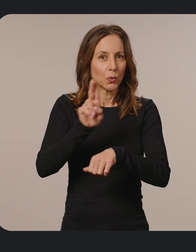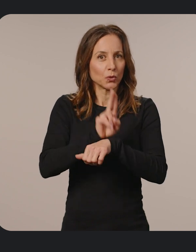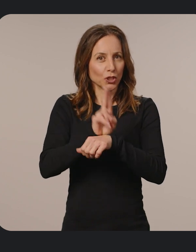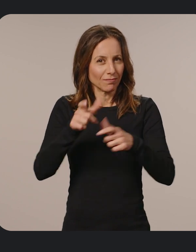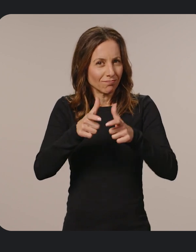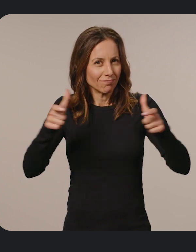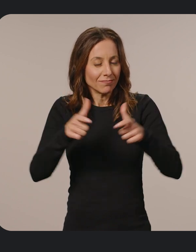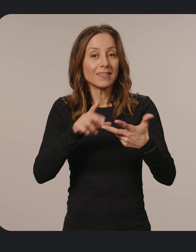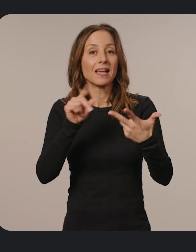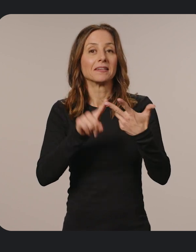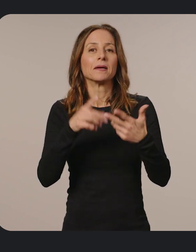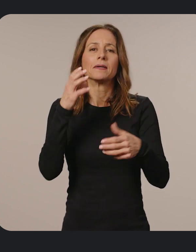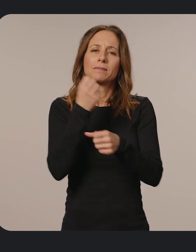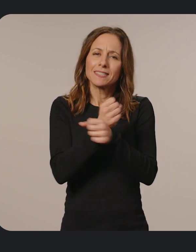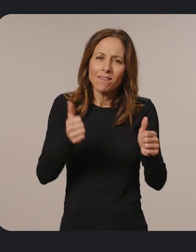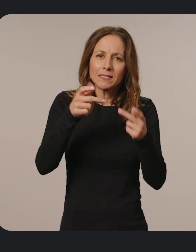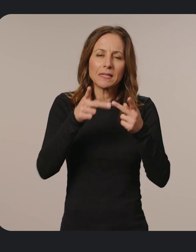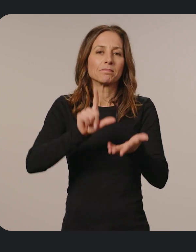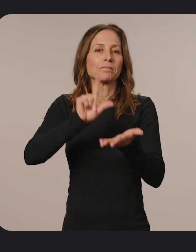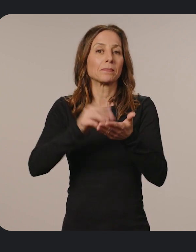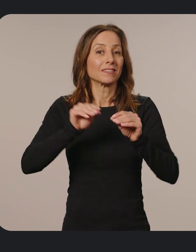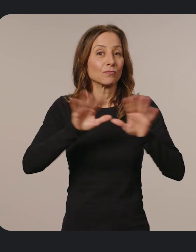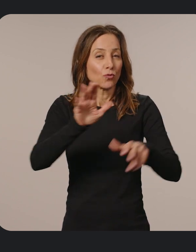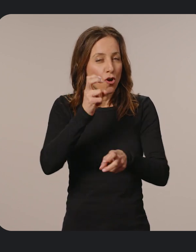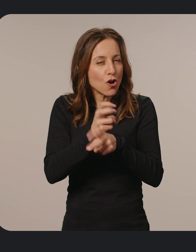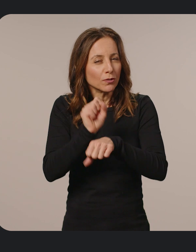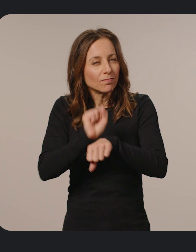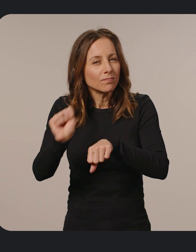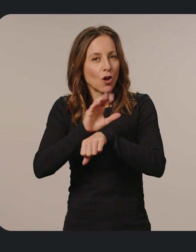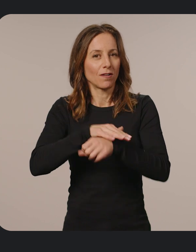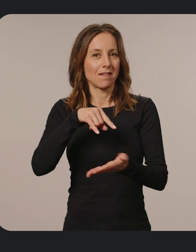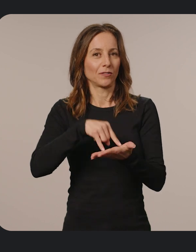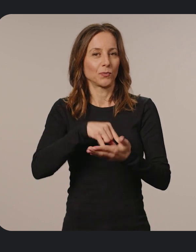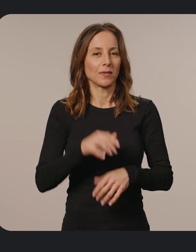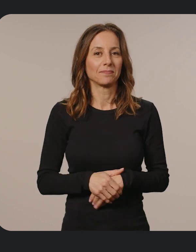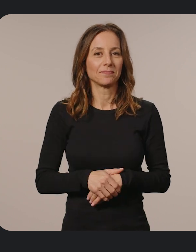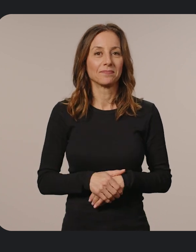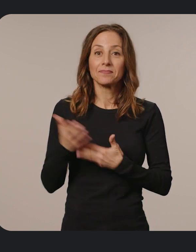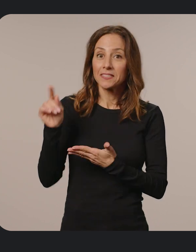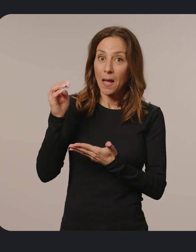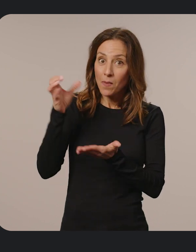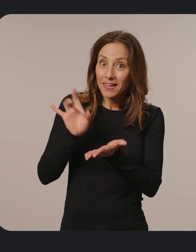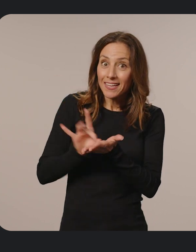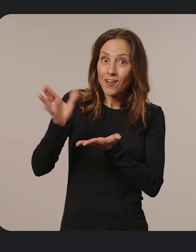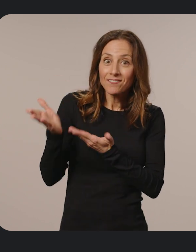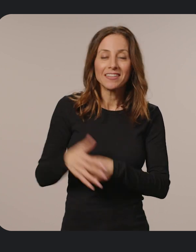at scale, and being the safest place to publish and distribute your hard work on Android. Tom, do you want to kick us off?